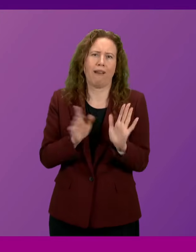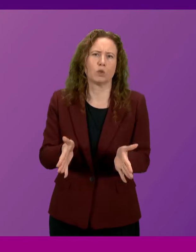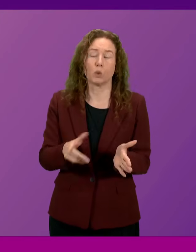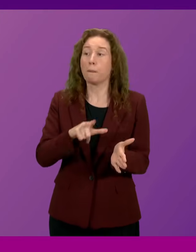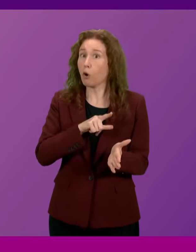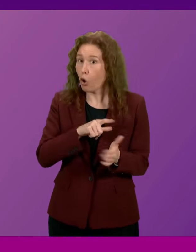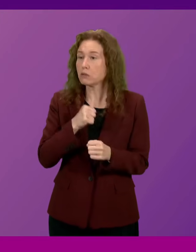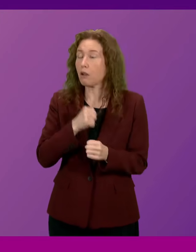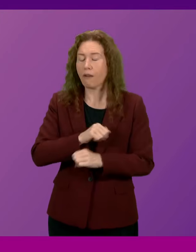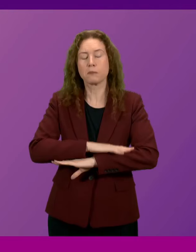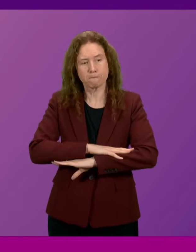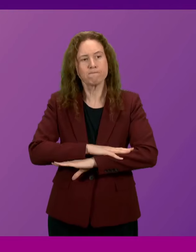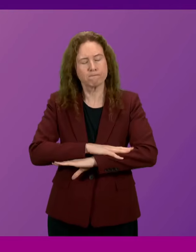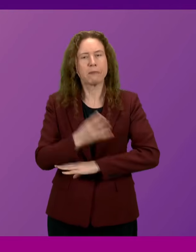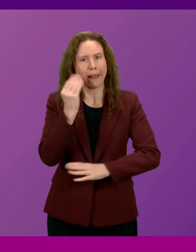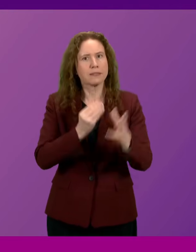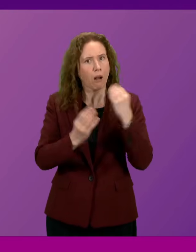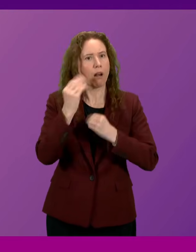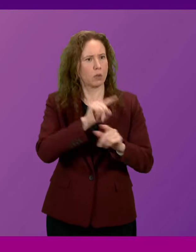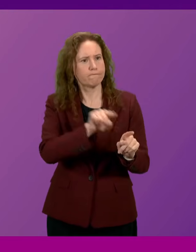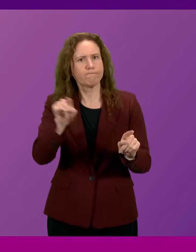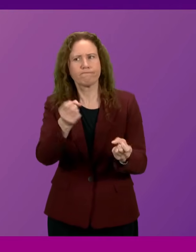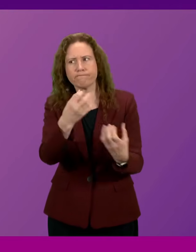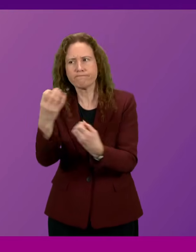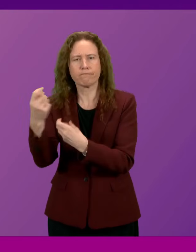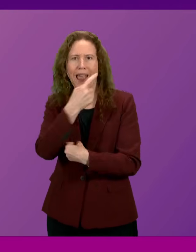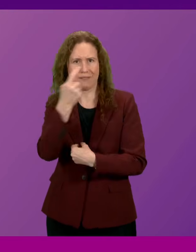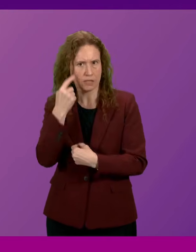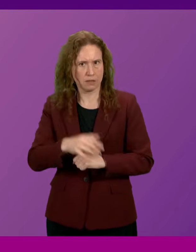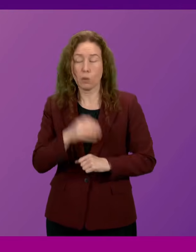The Government listened to the evidence that was put in front of us. We will continue to do that,